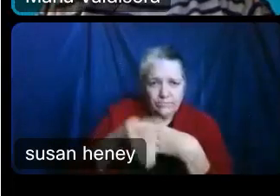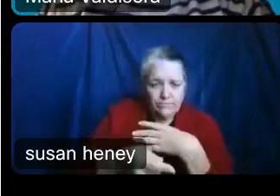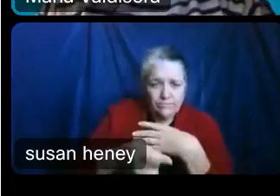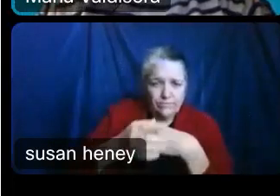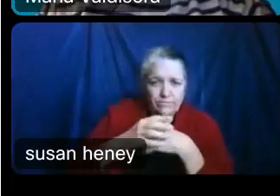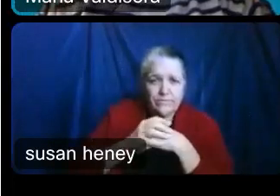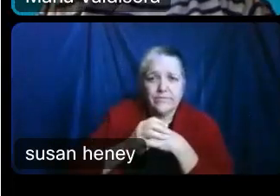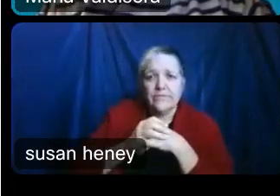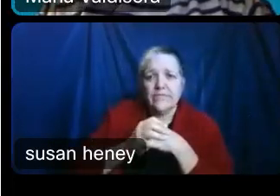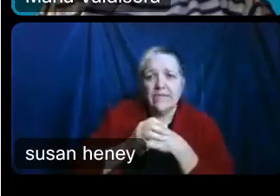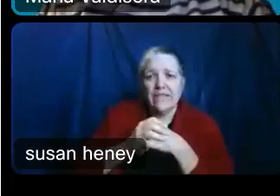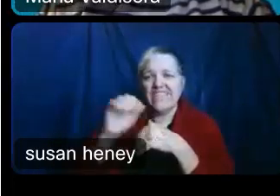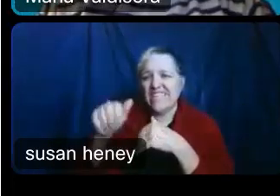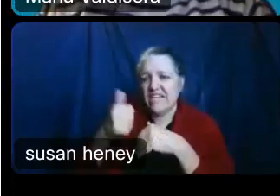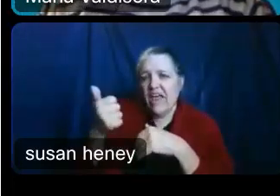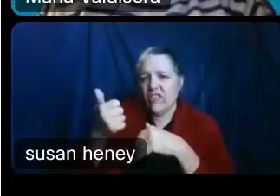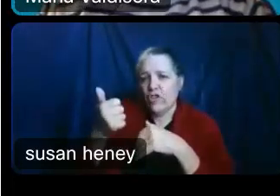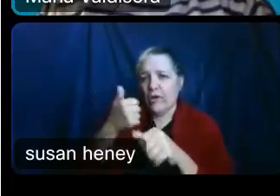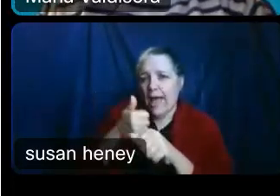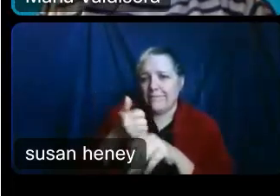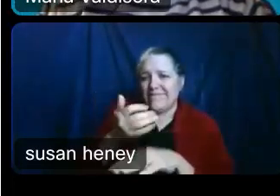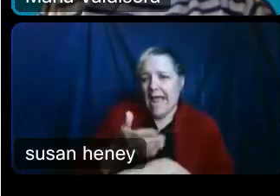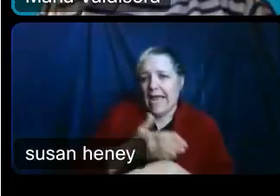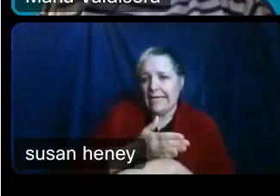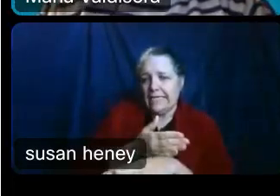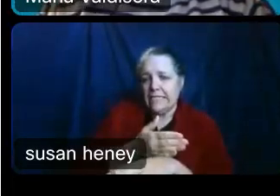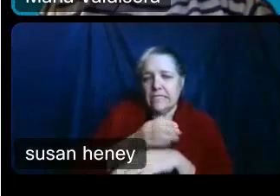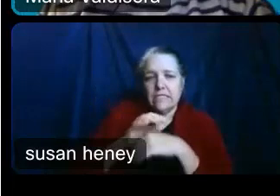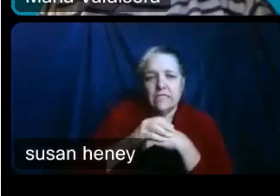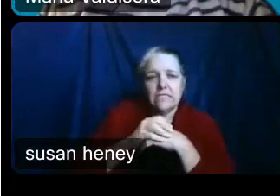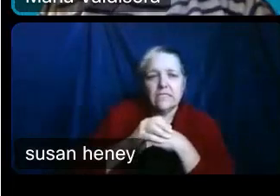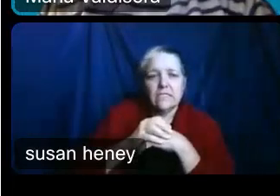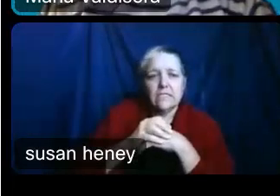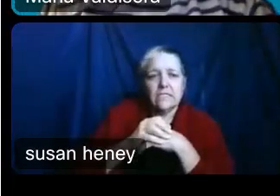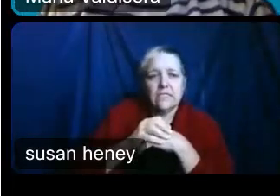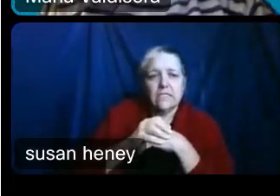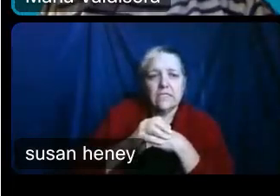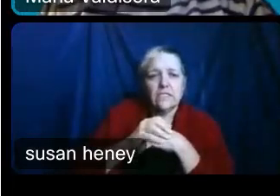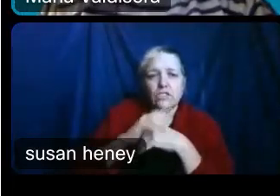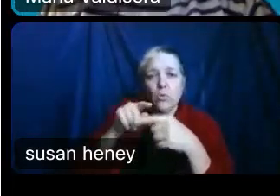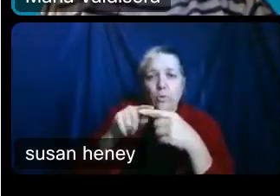was we expanded this filter panel that will also come up when you go into the advanced